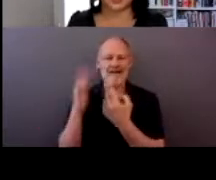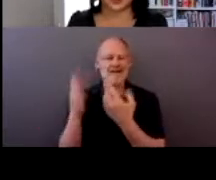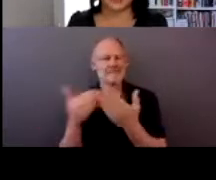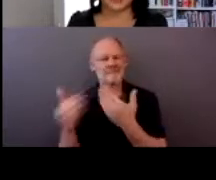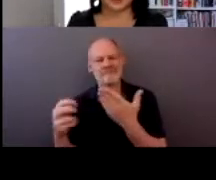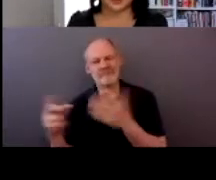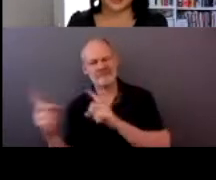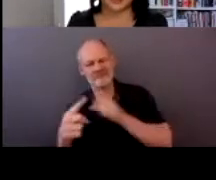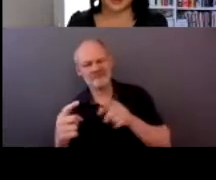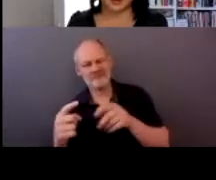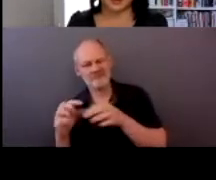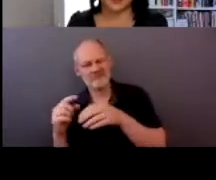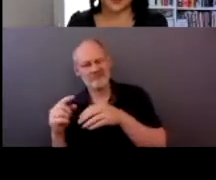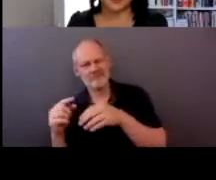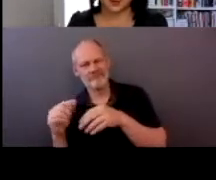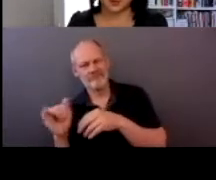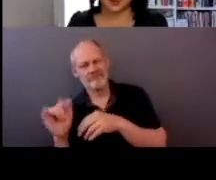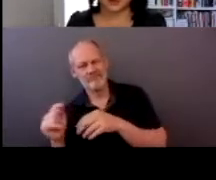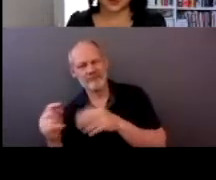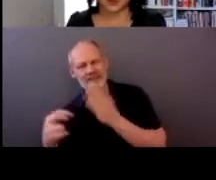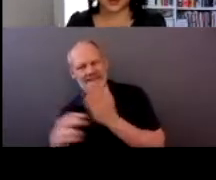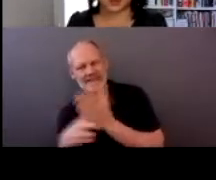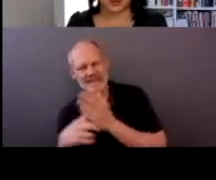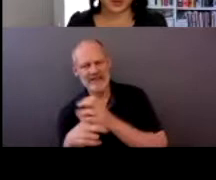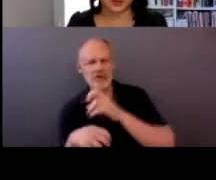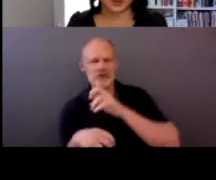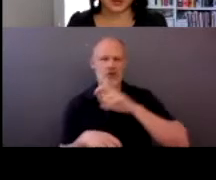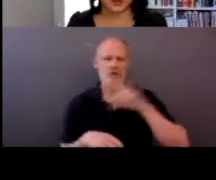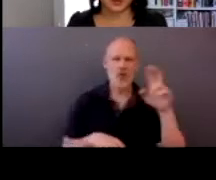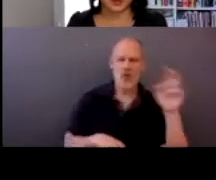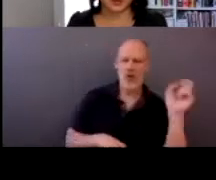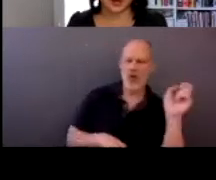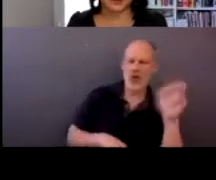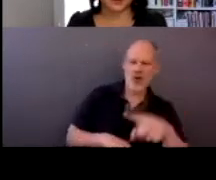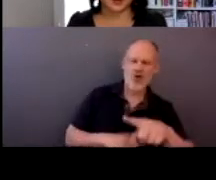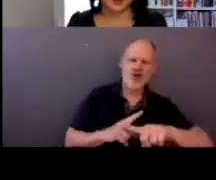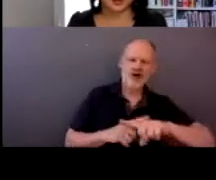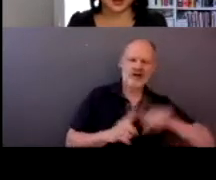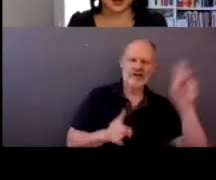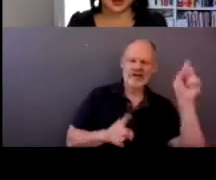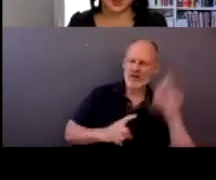having everything funneled through visitor services staff. So that's exciting, as well.